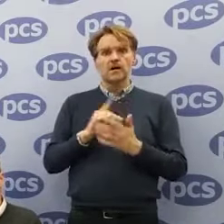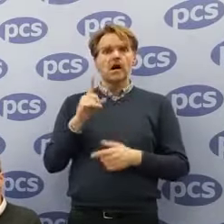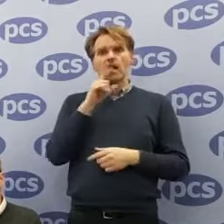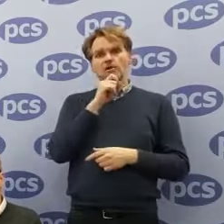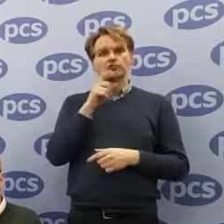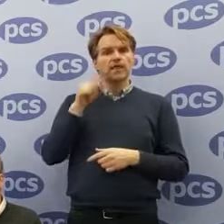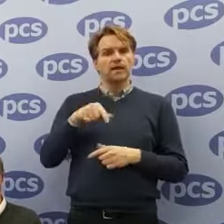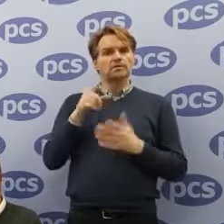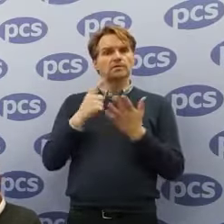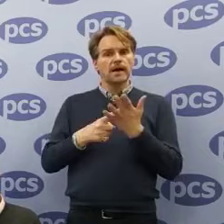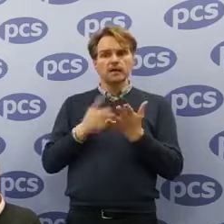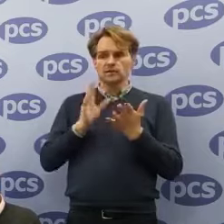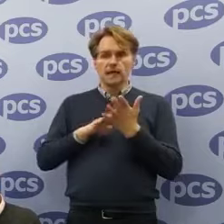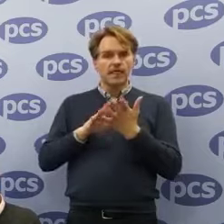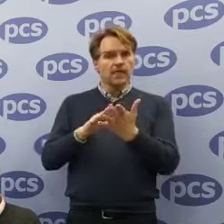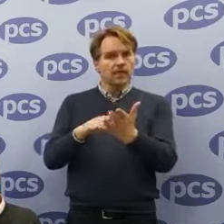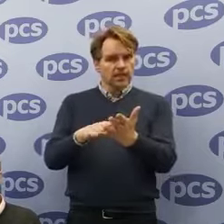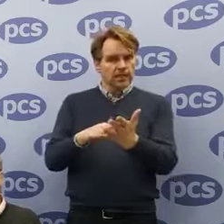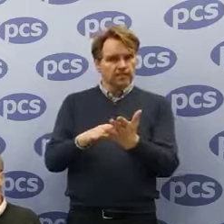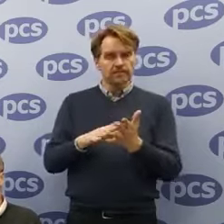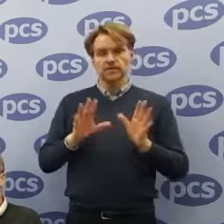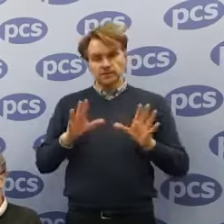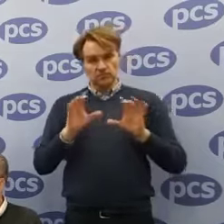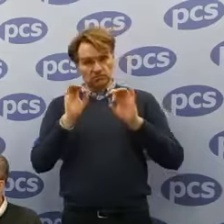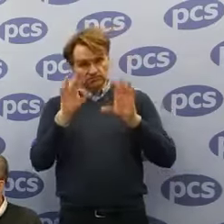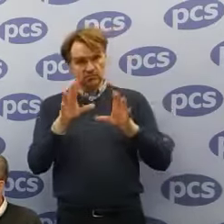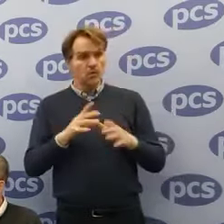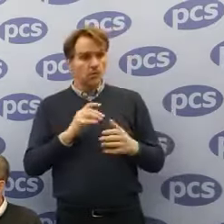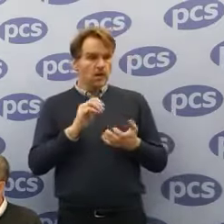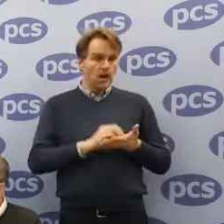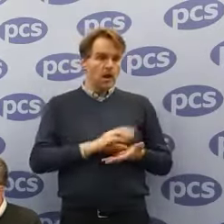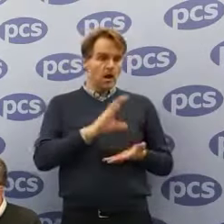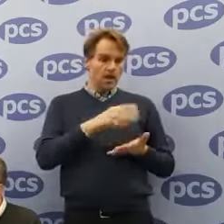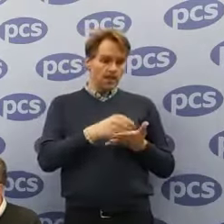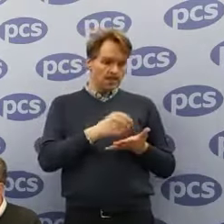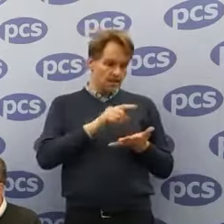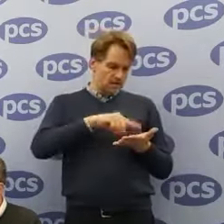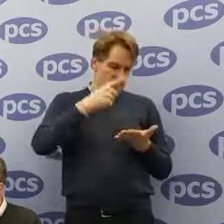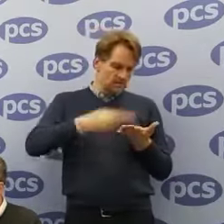we are really saying that we will now have the finance to target action in